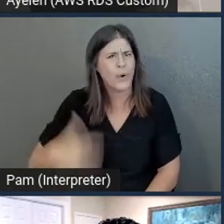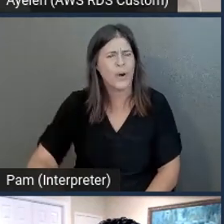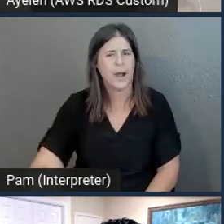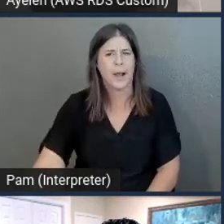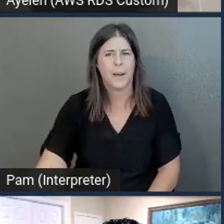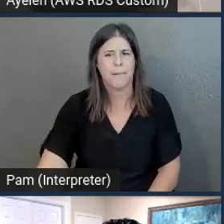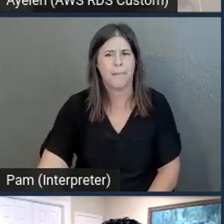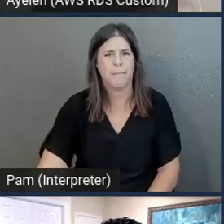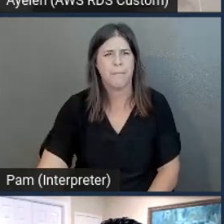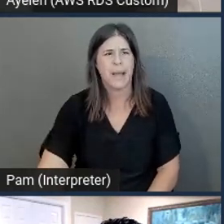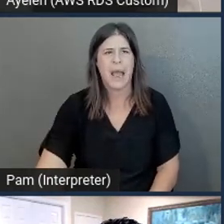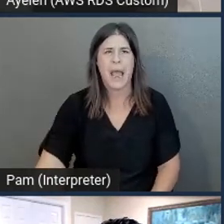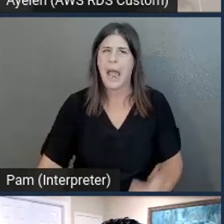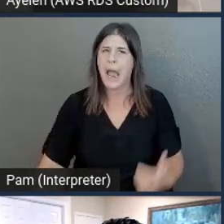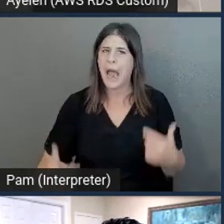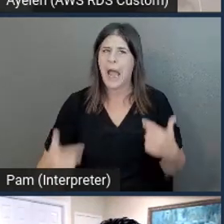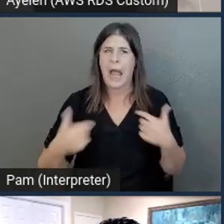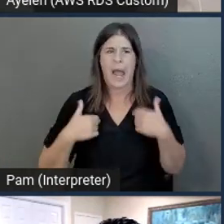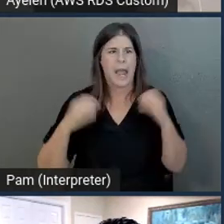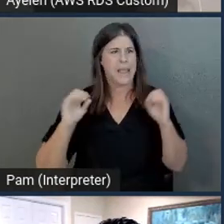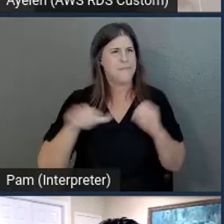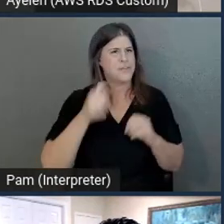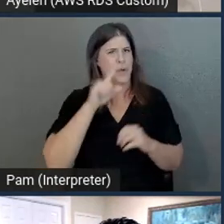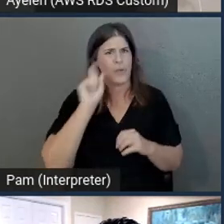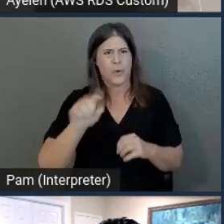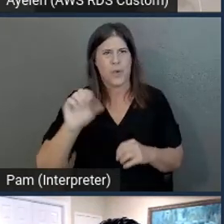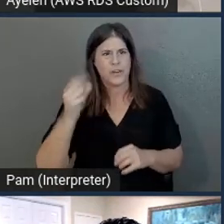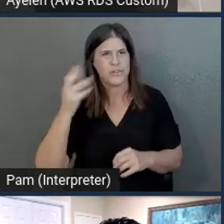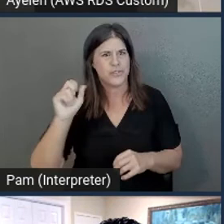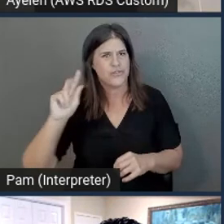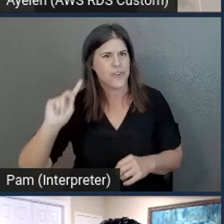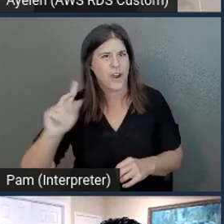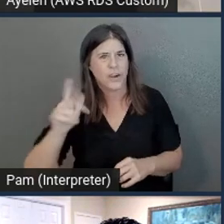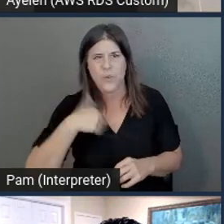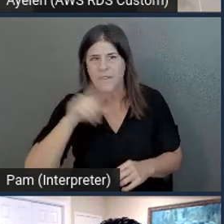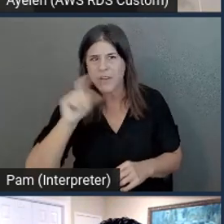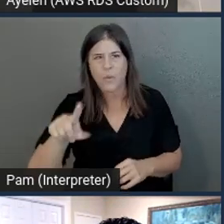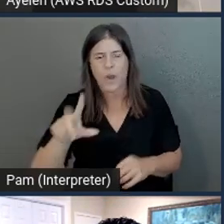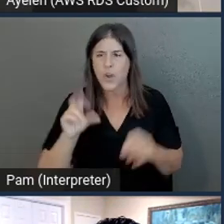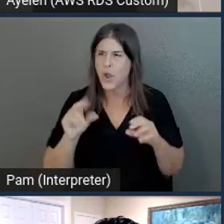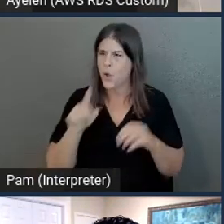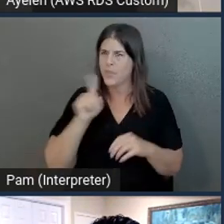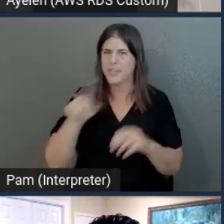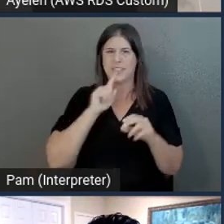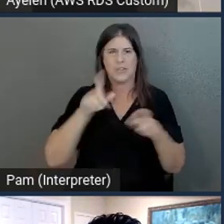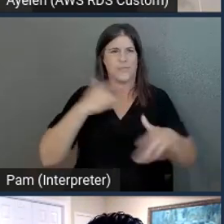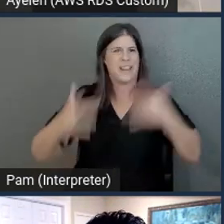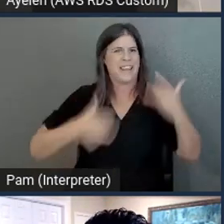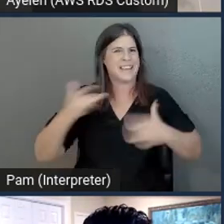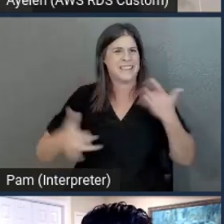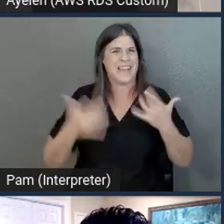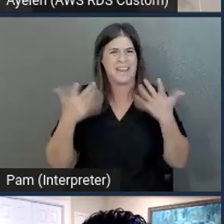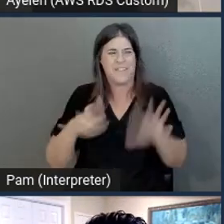I have no other questions, Sean, do you have anything else? No, this is really exiciting as I said.